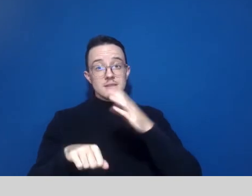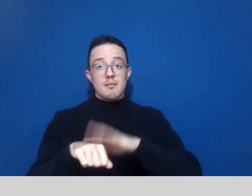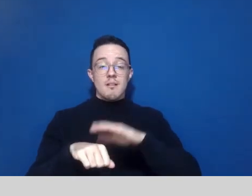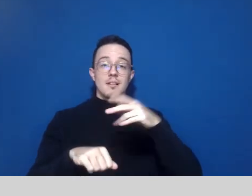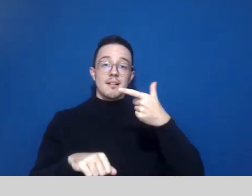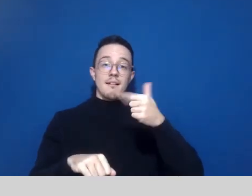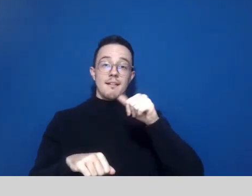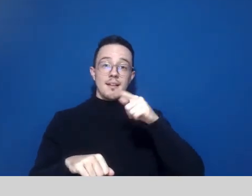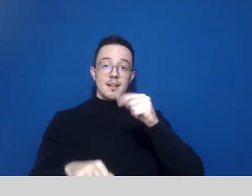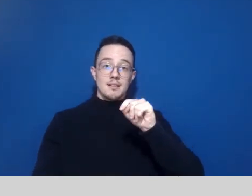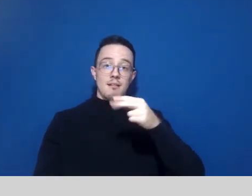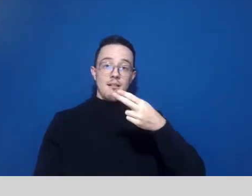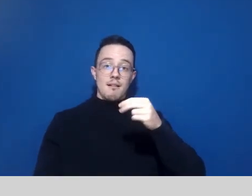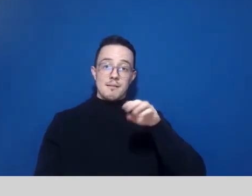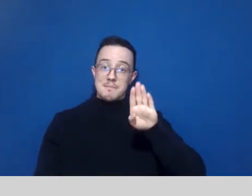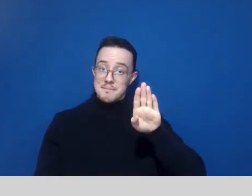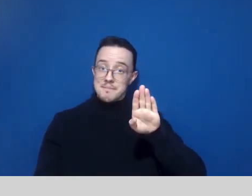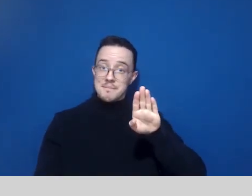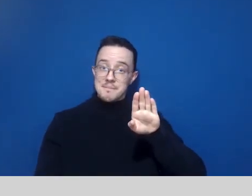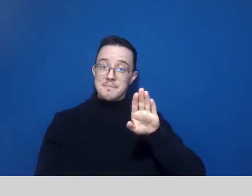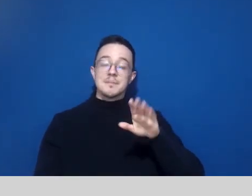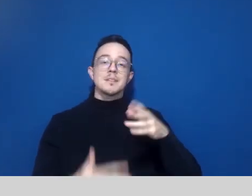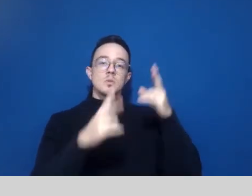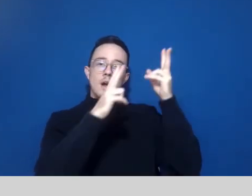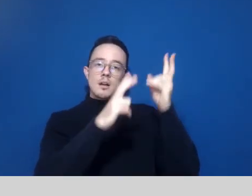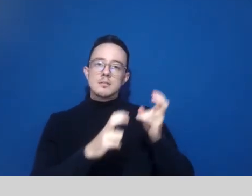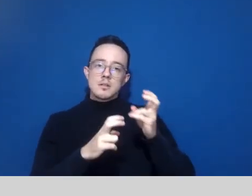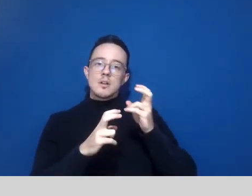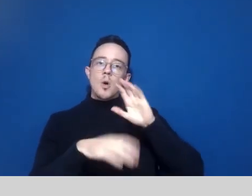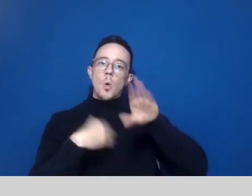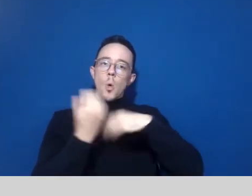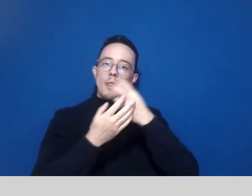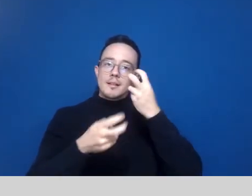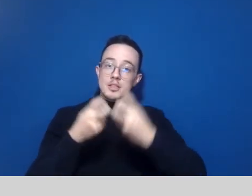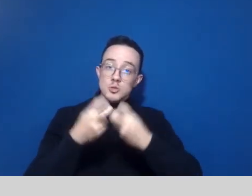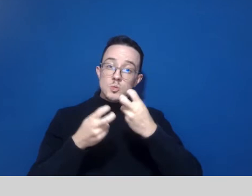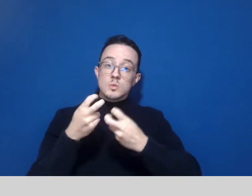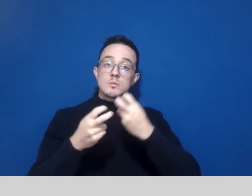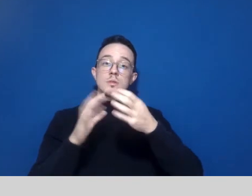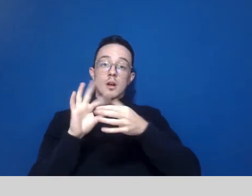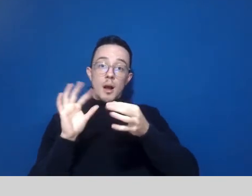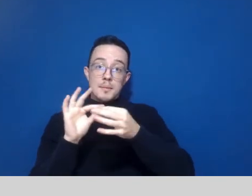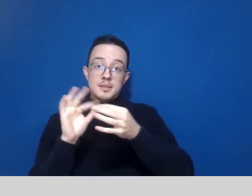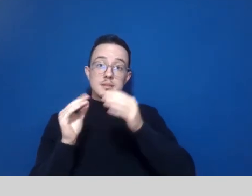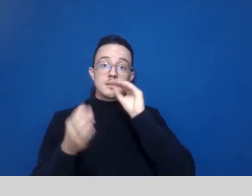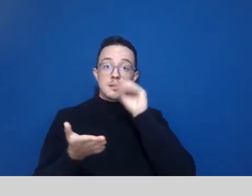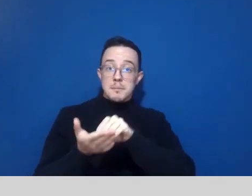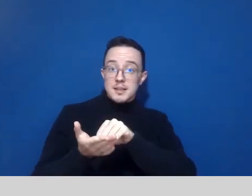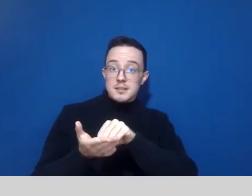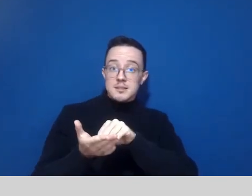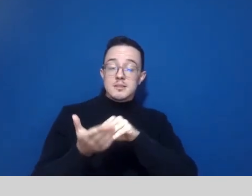and I pull all of the issues, issue comments, commits and releases into my one database.